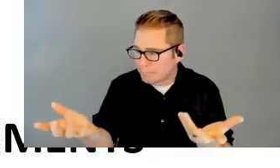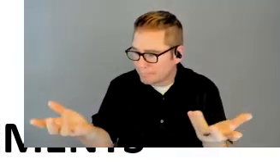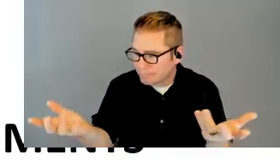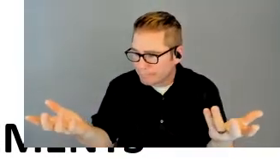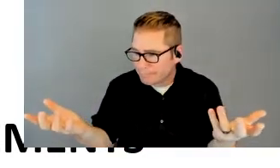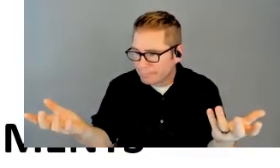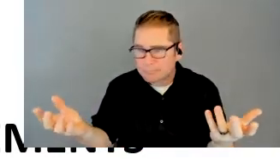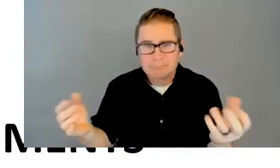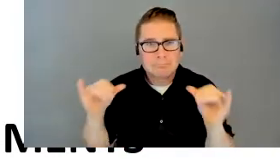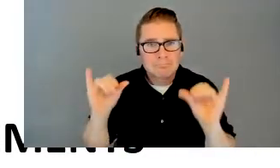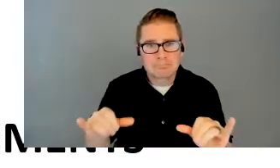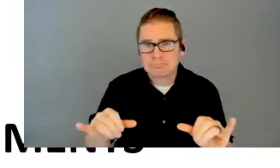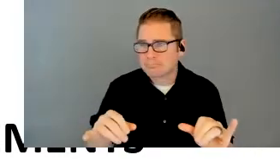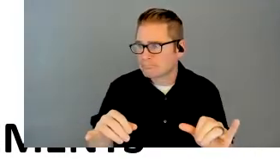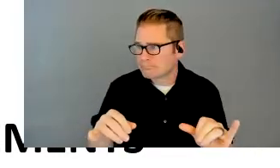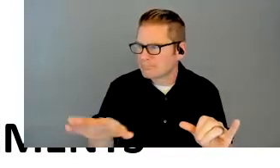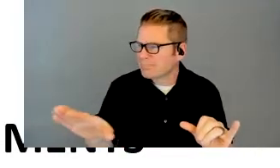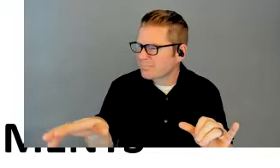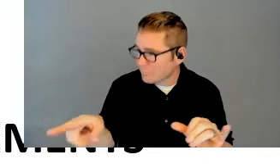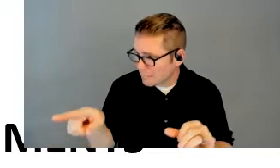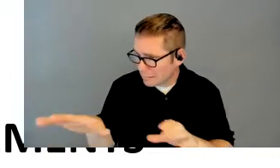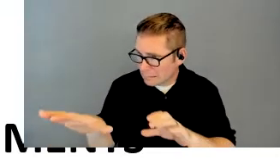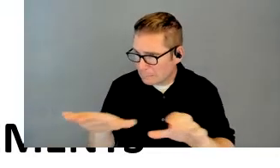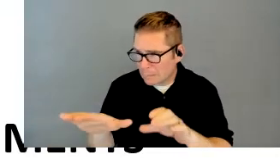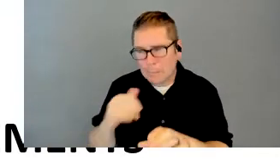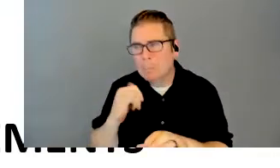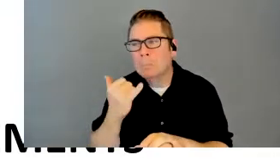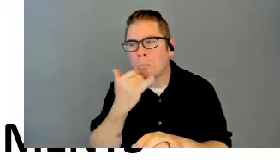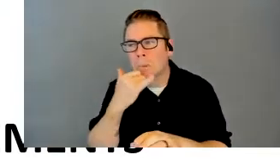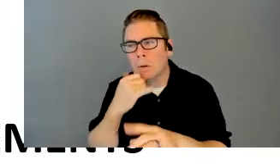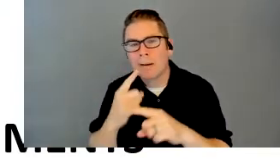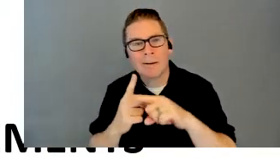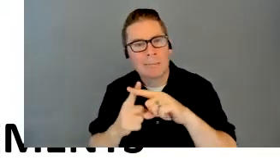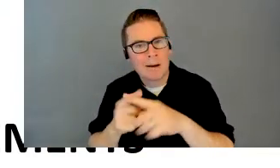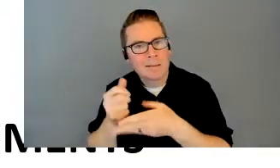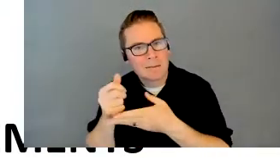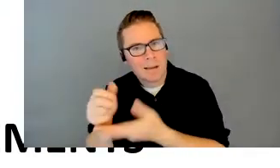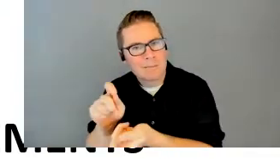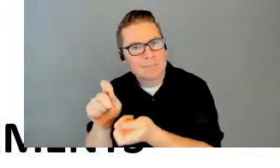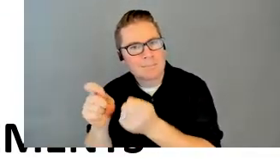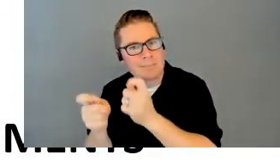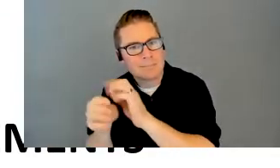correct their behavior in a positive manner. So those are some equity minded actions.